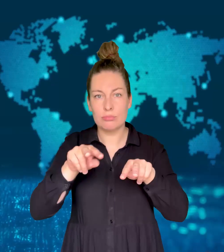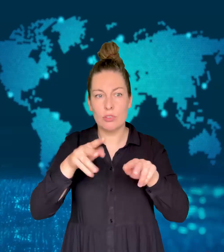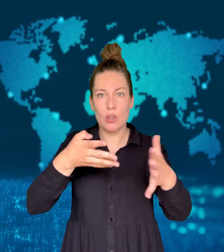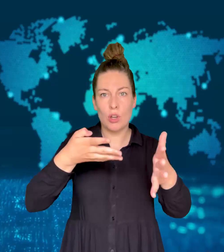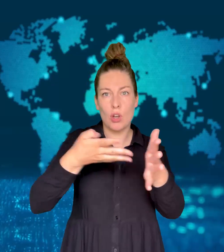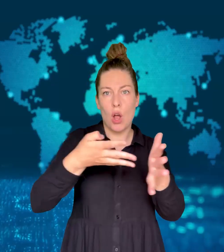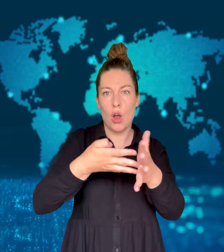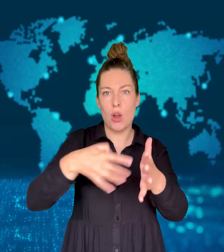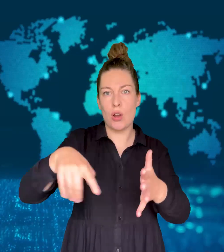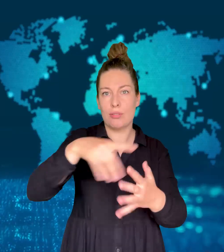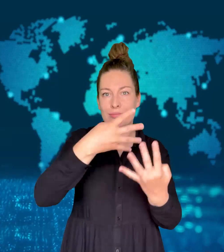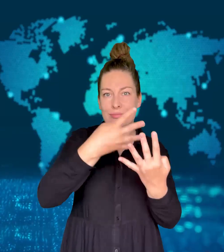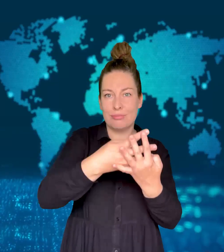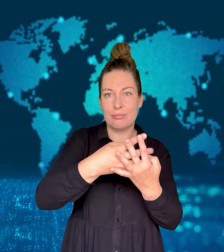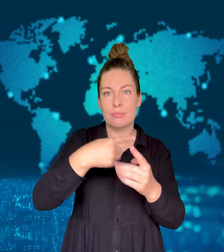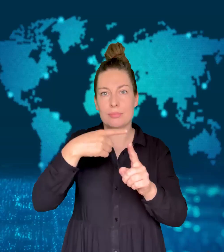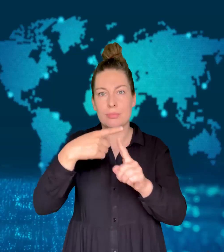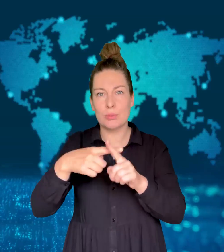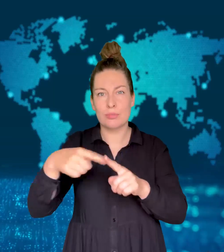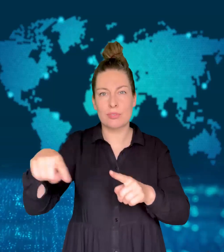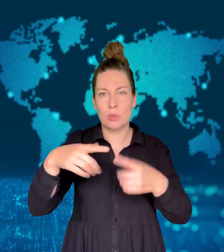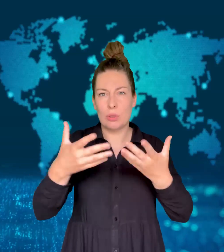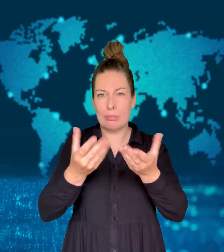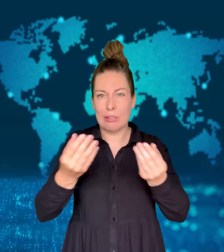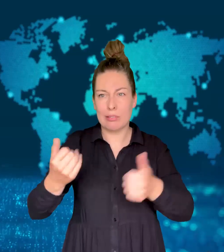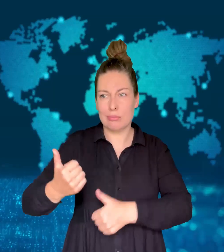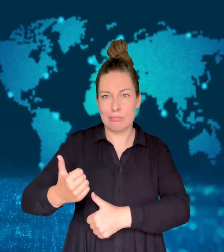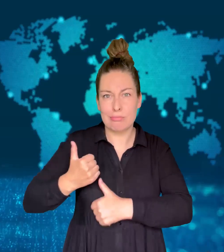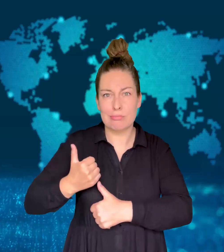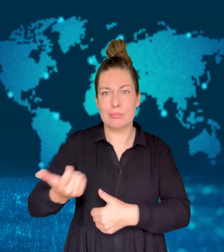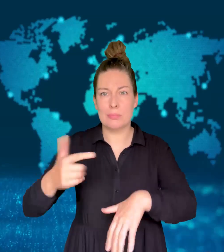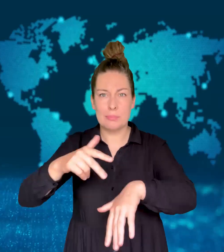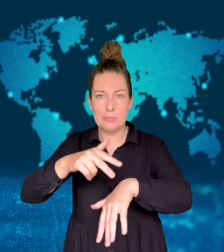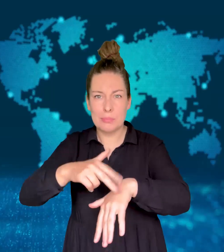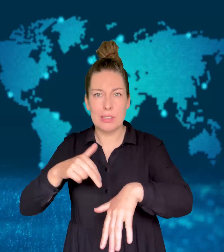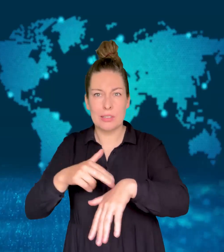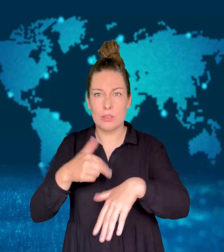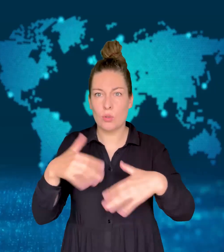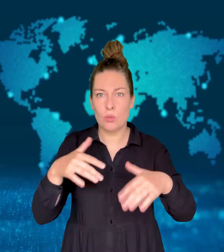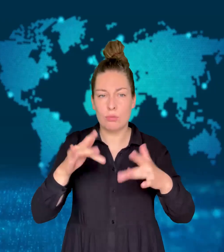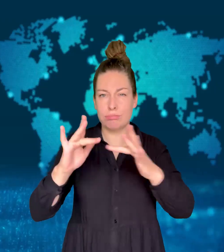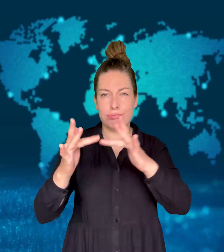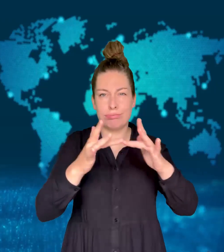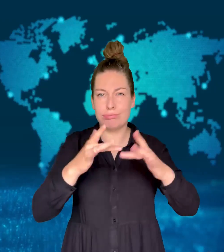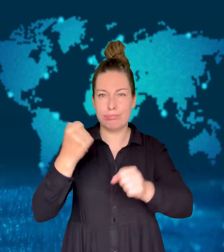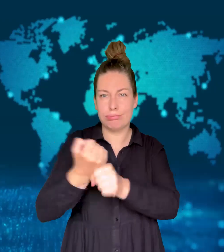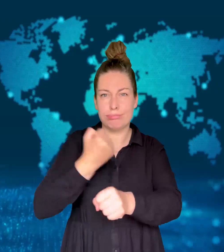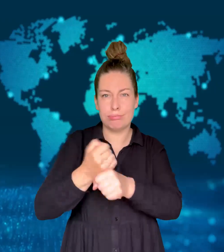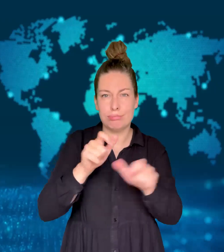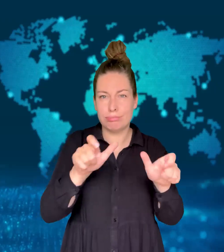The curfews will last 60 days.